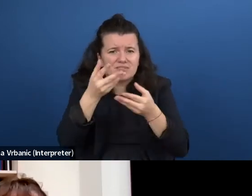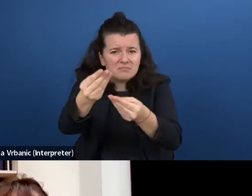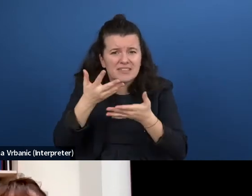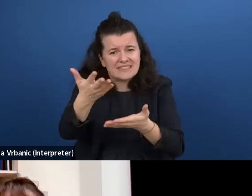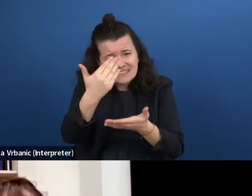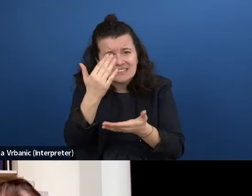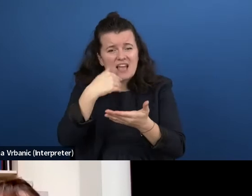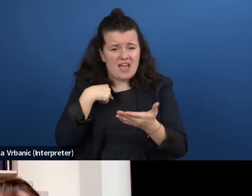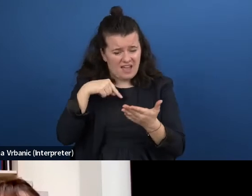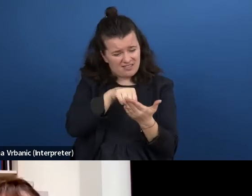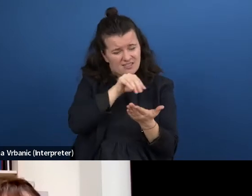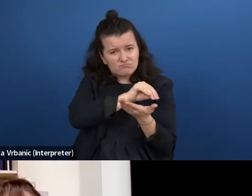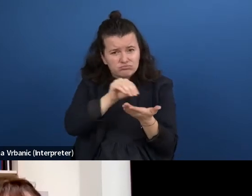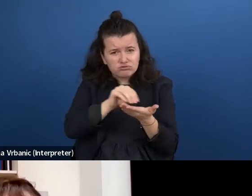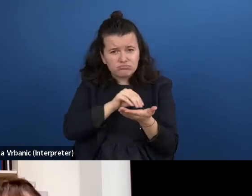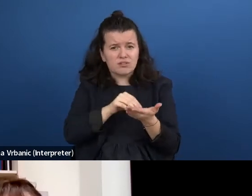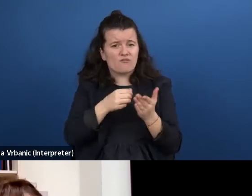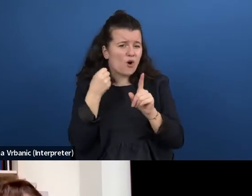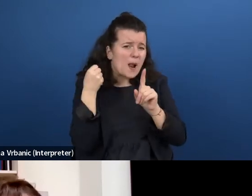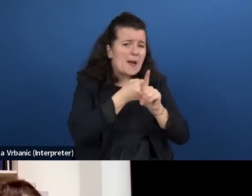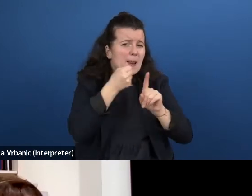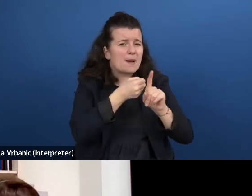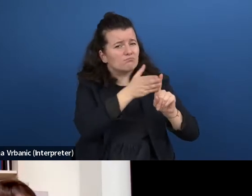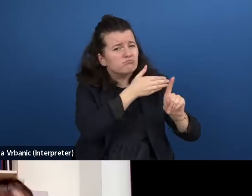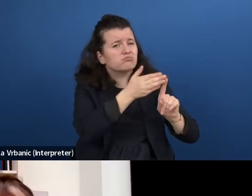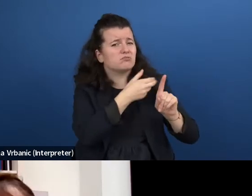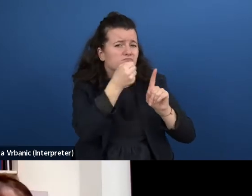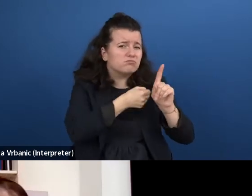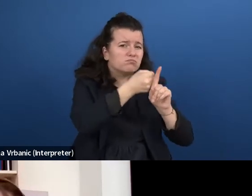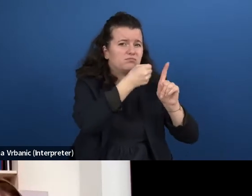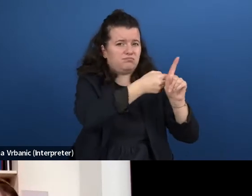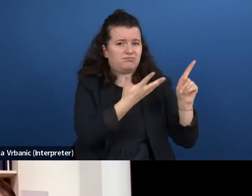Other difficulties we faced were that organizations